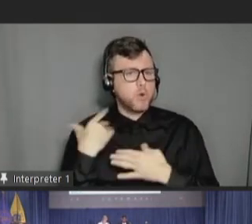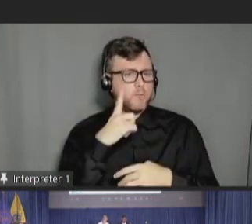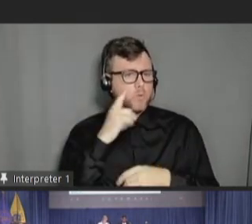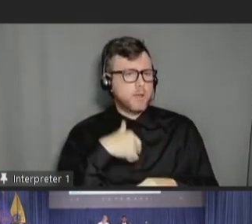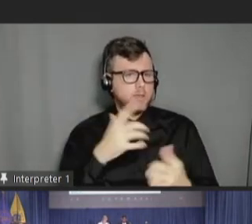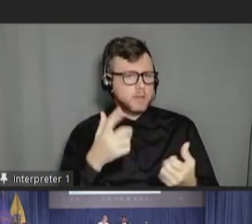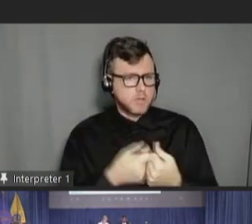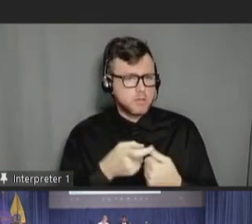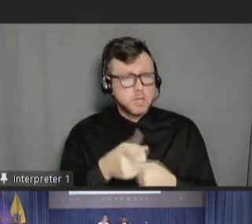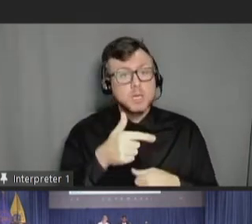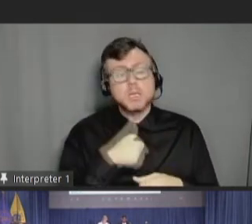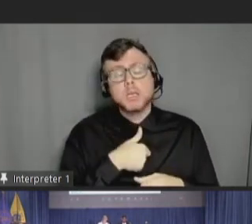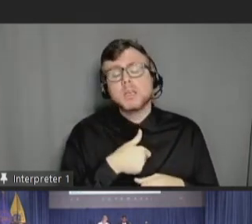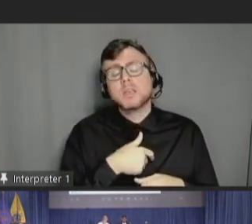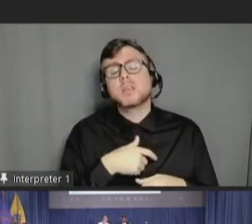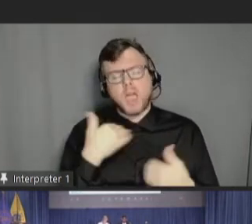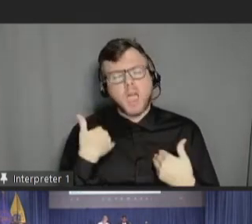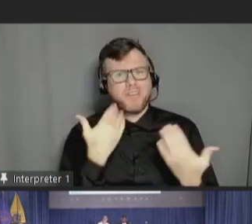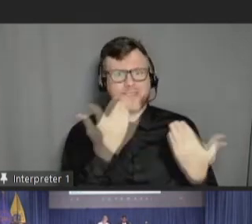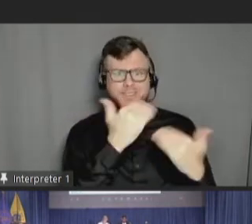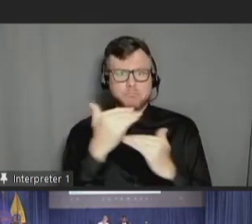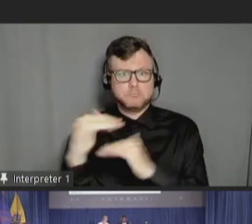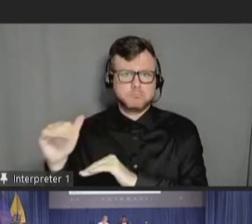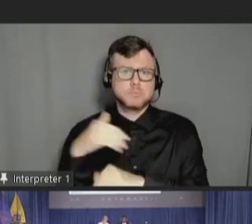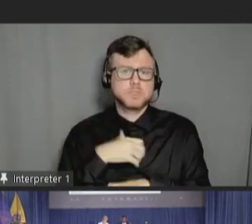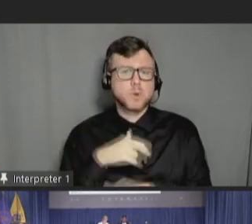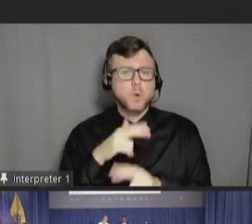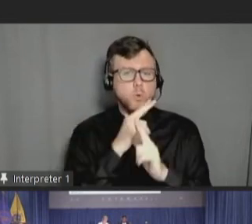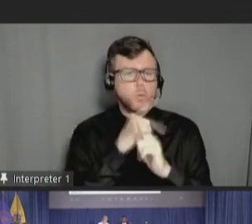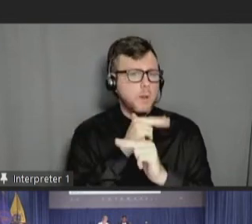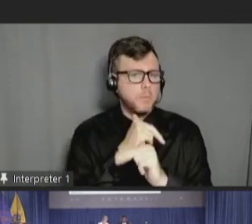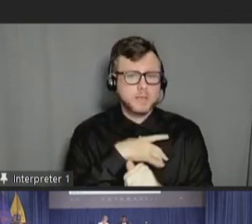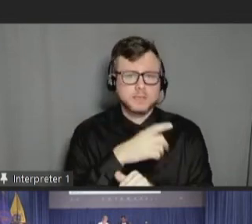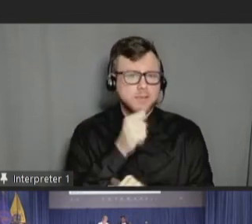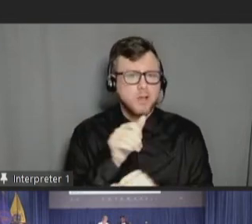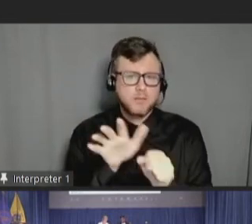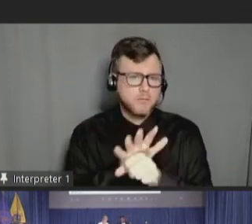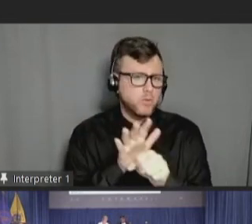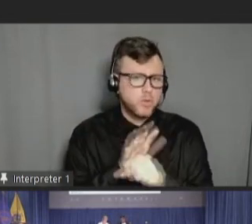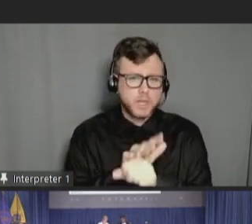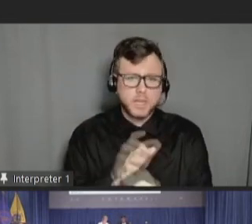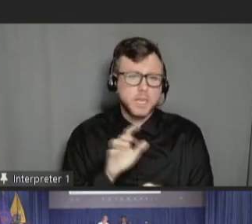at limitations. Of course, lab rabbits were not fully protected. We didn't completely eliminate